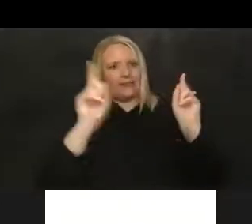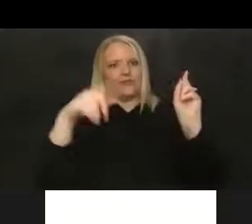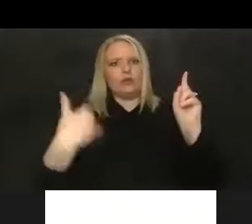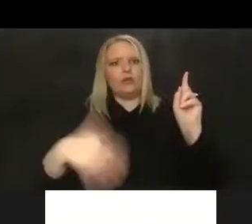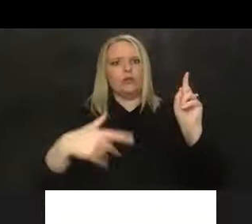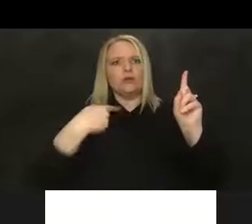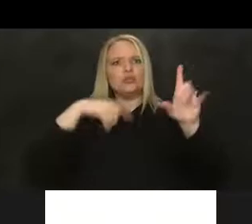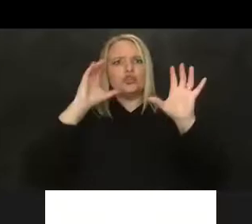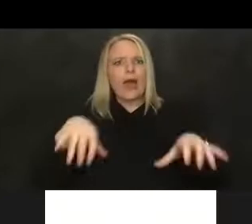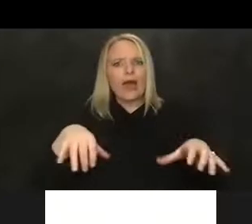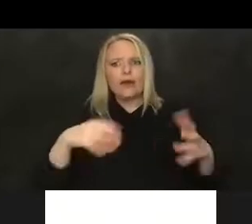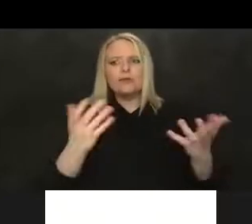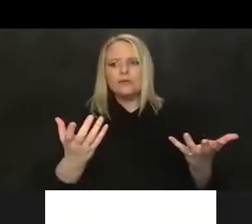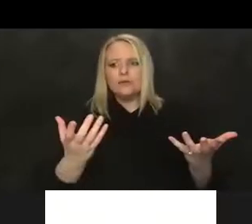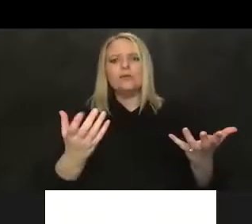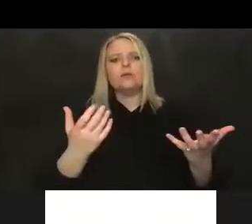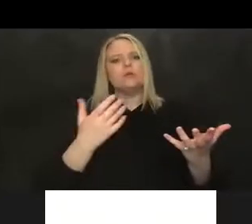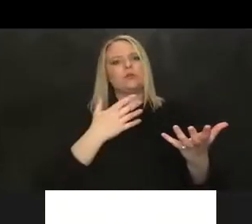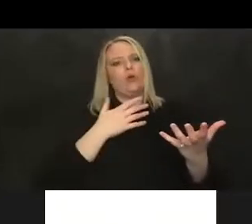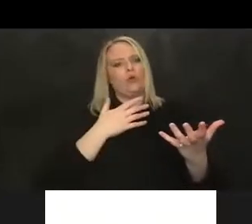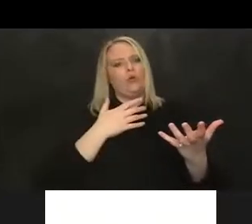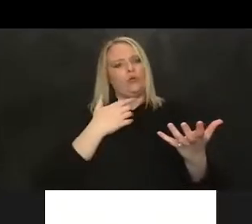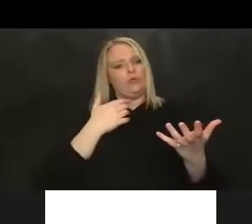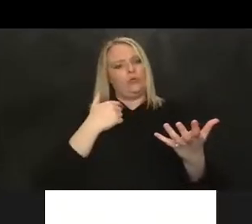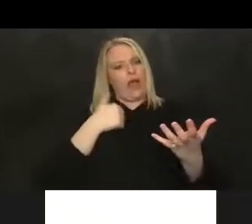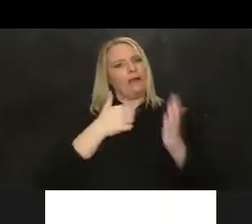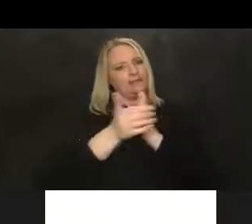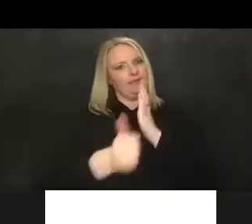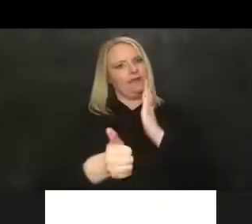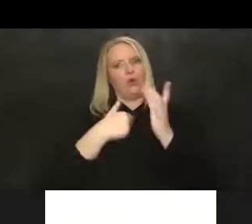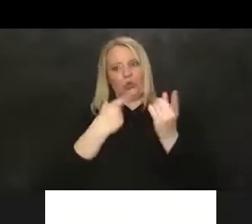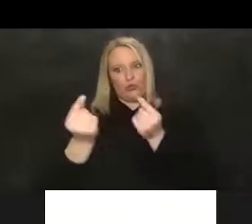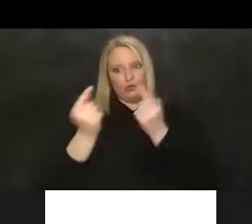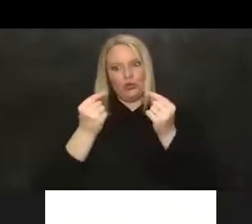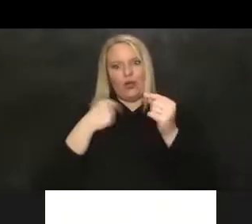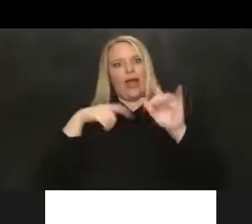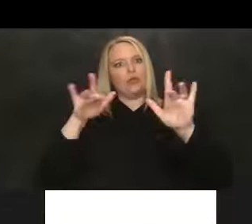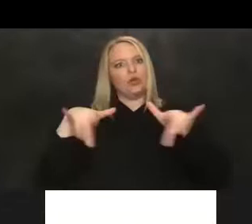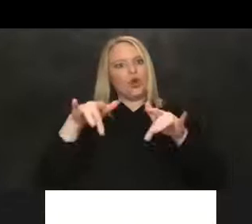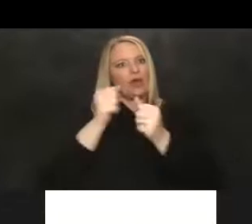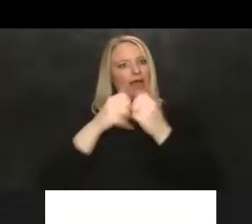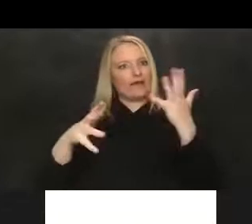so I do what I do best, I recorded everything that I could, because I thought it was so interesting